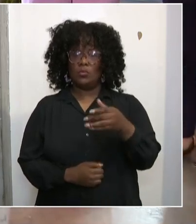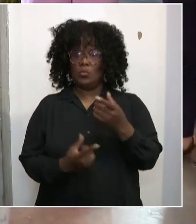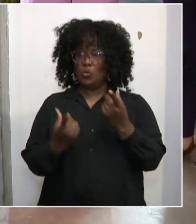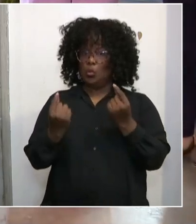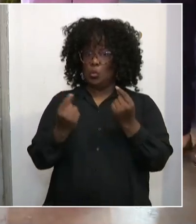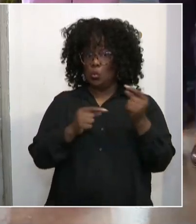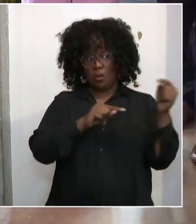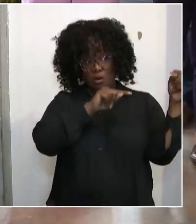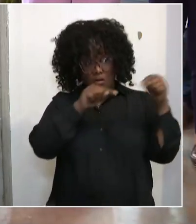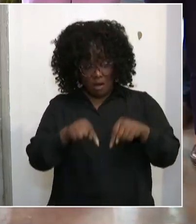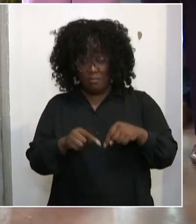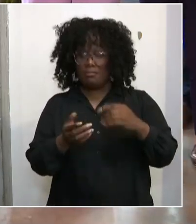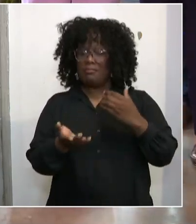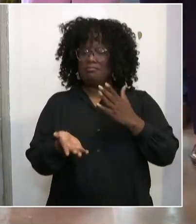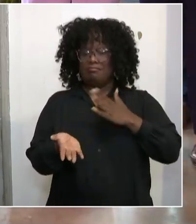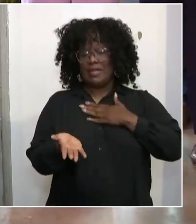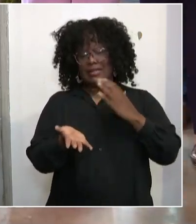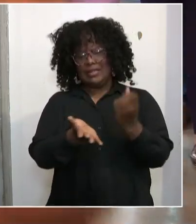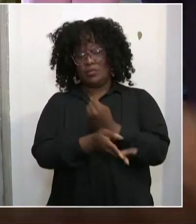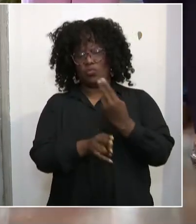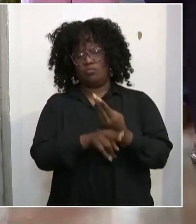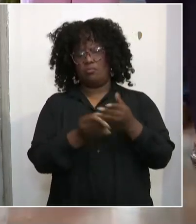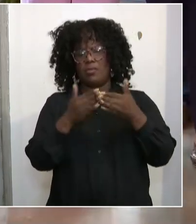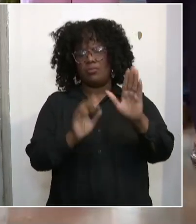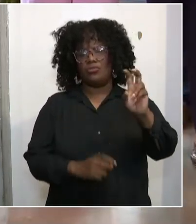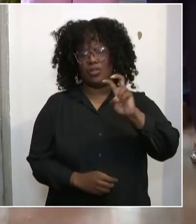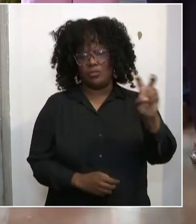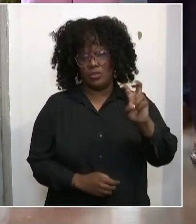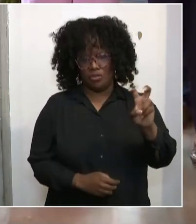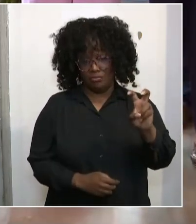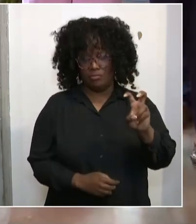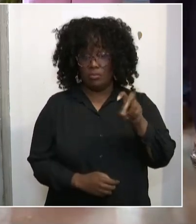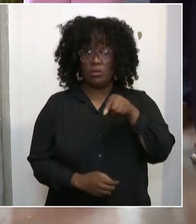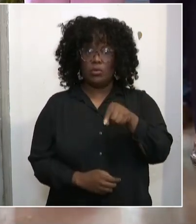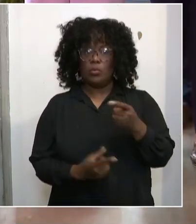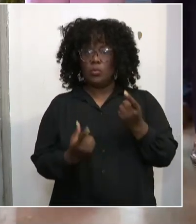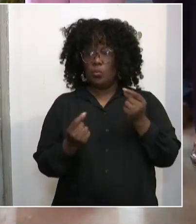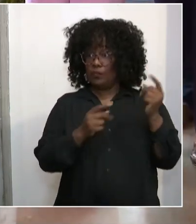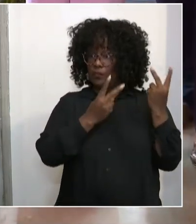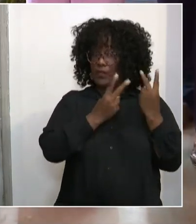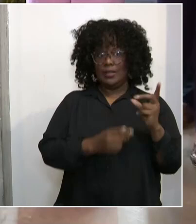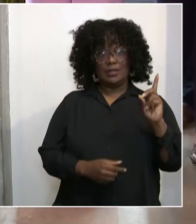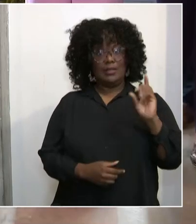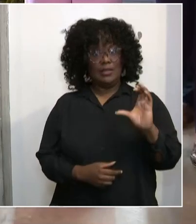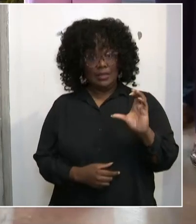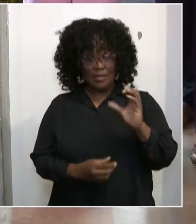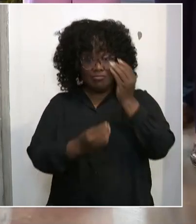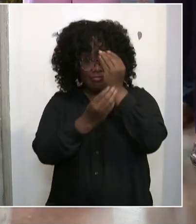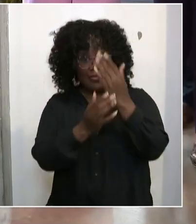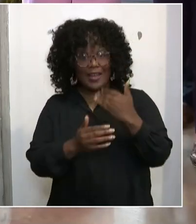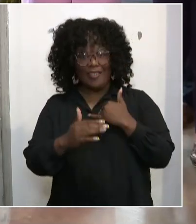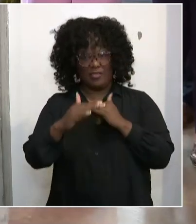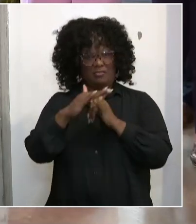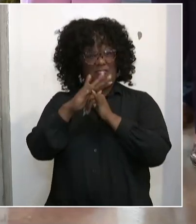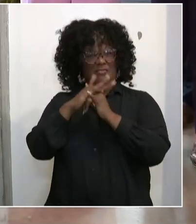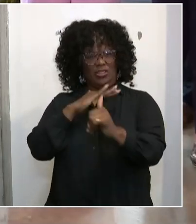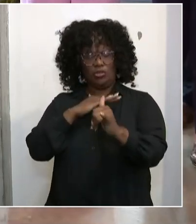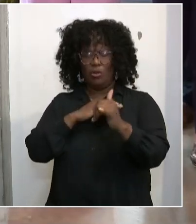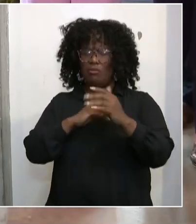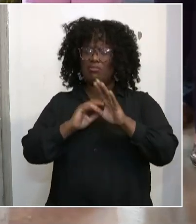So if you're visiting, our, our Metro is the best, uh, clean, safe, and you can use your credit card to pay.